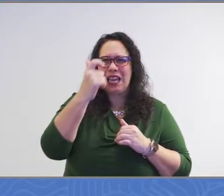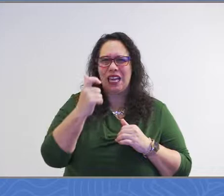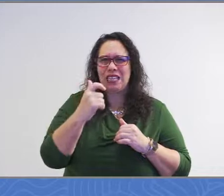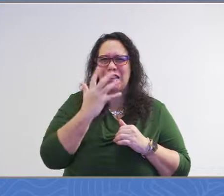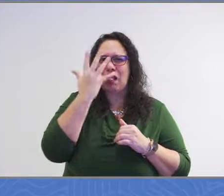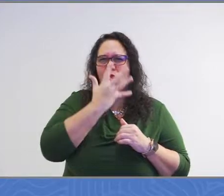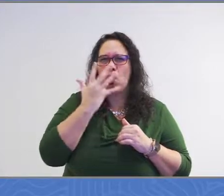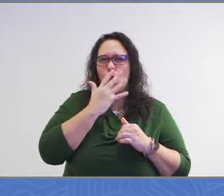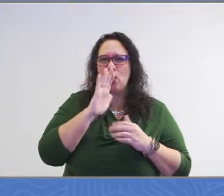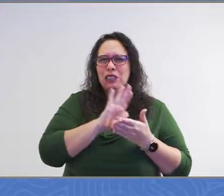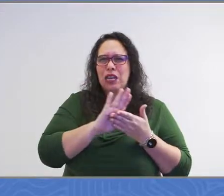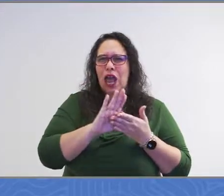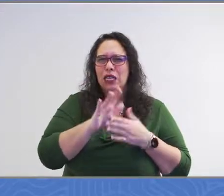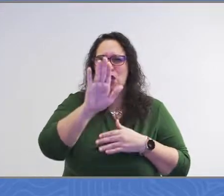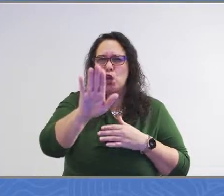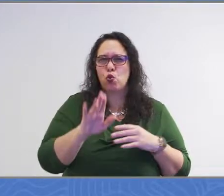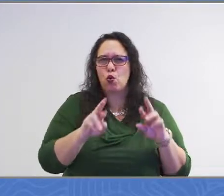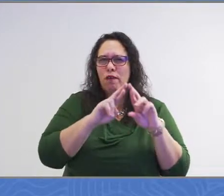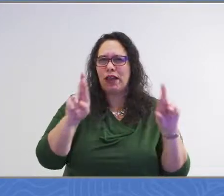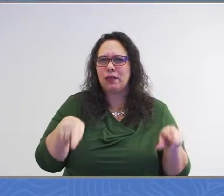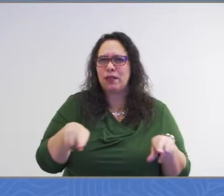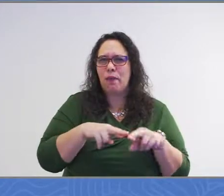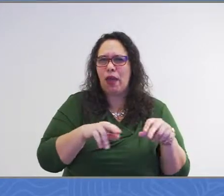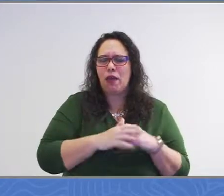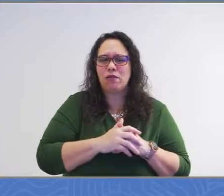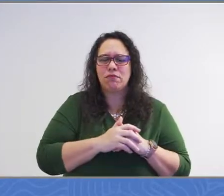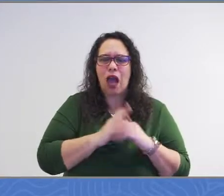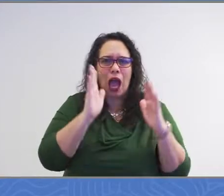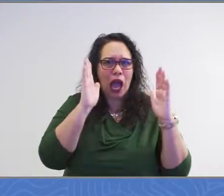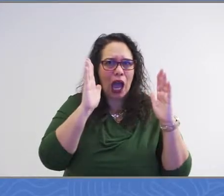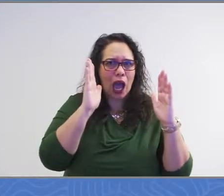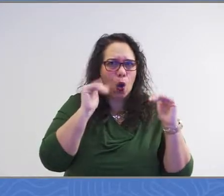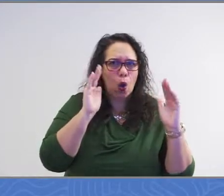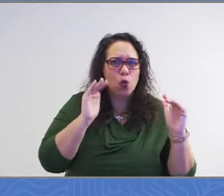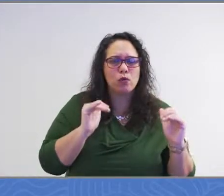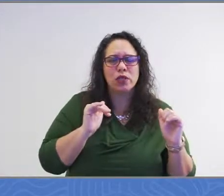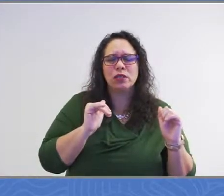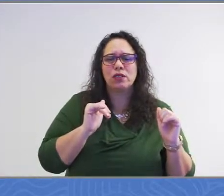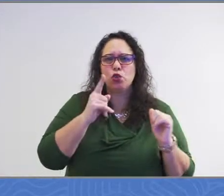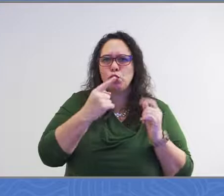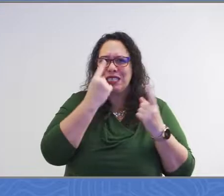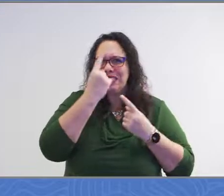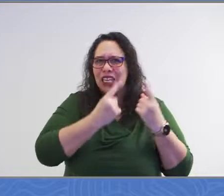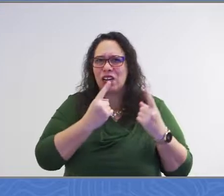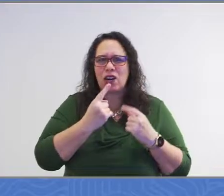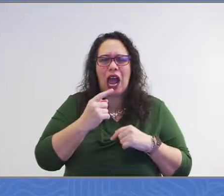I hope you consider this, I realize this is an awkward sounding message and I apologize for that,